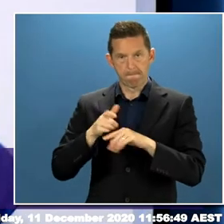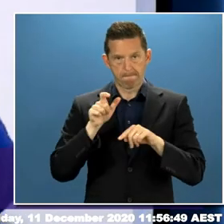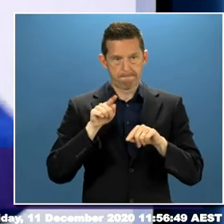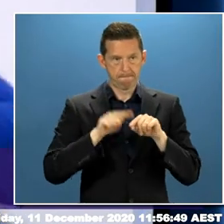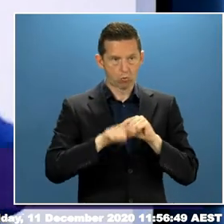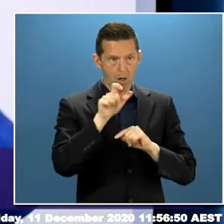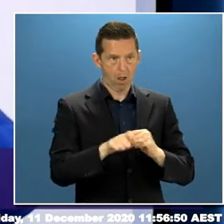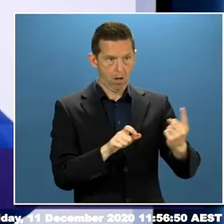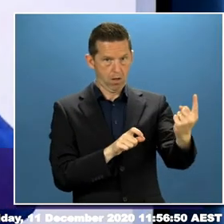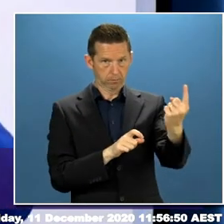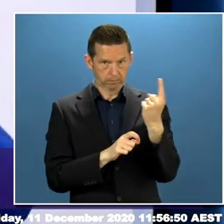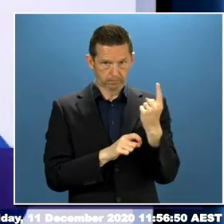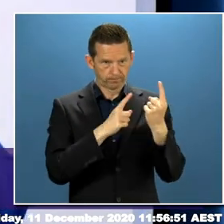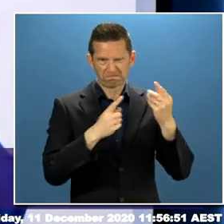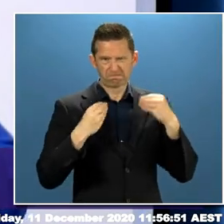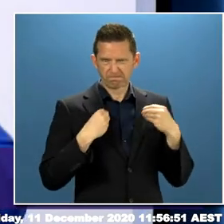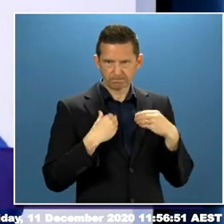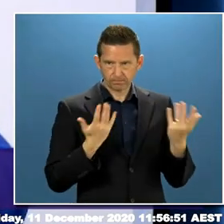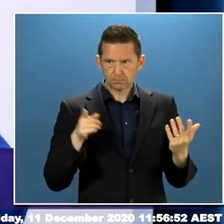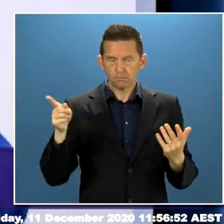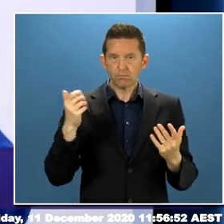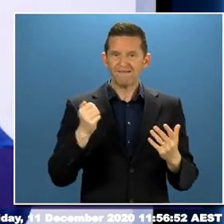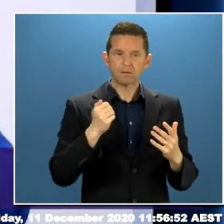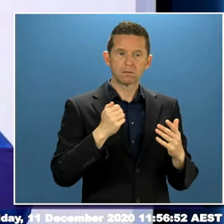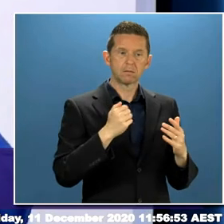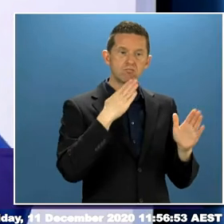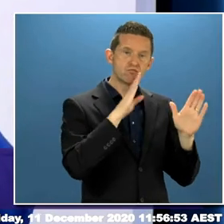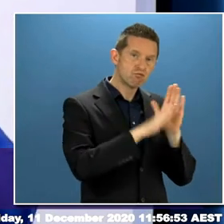got a mixture of both private and public sector. Is that right?